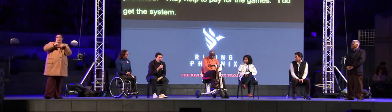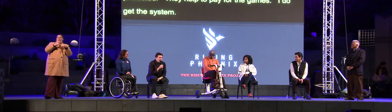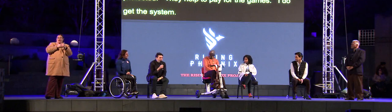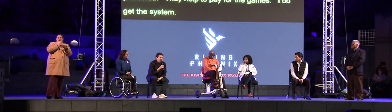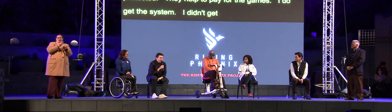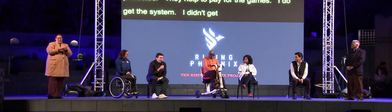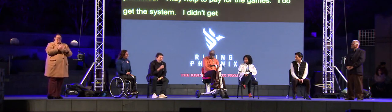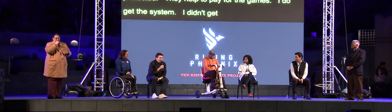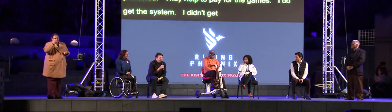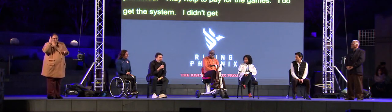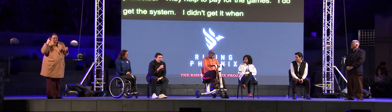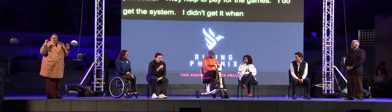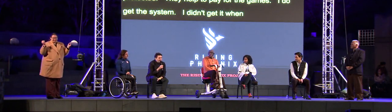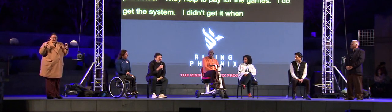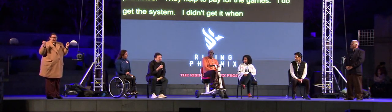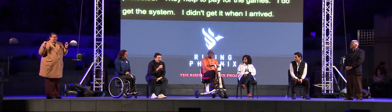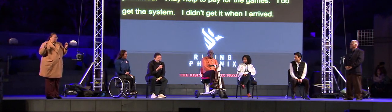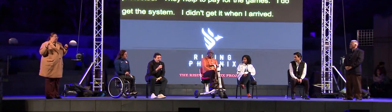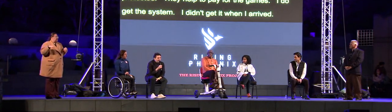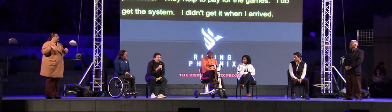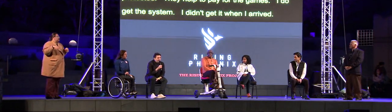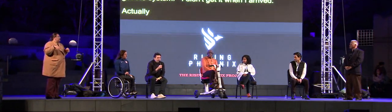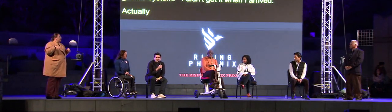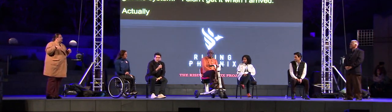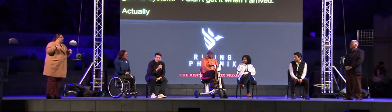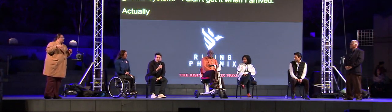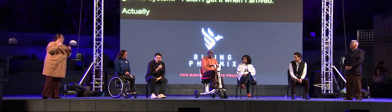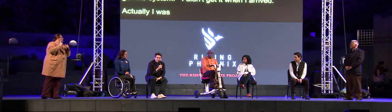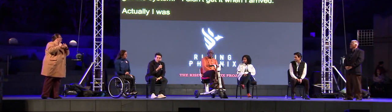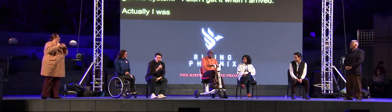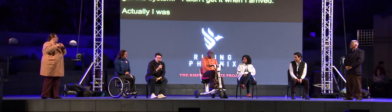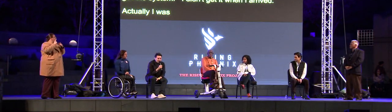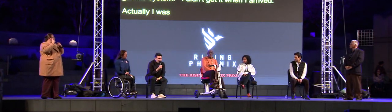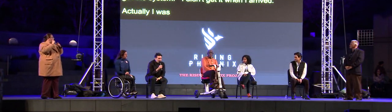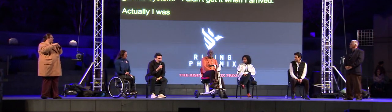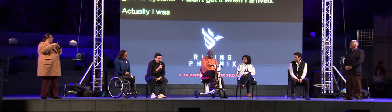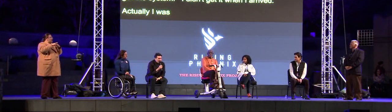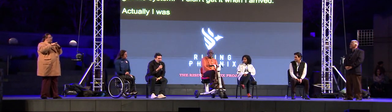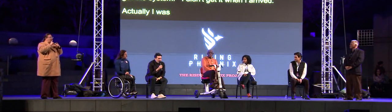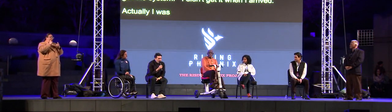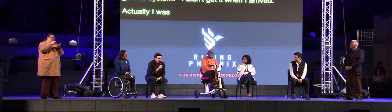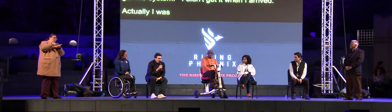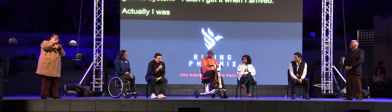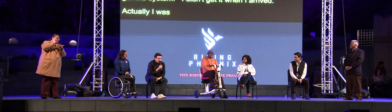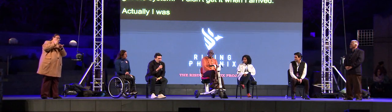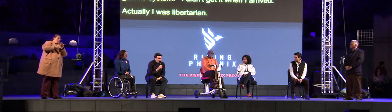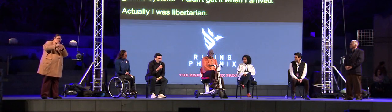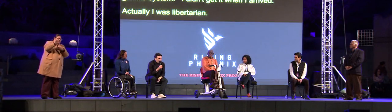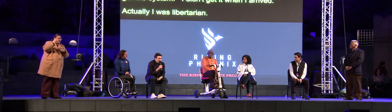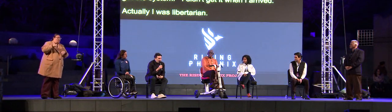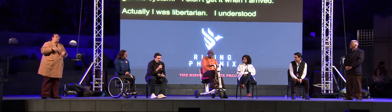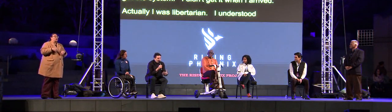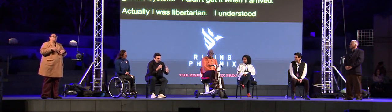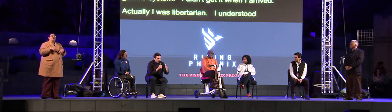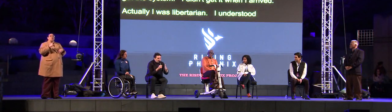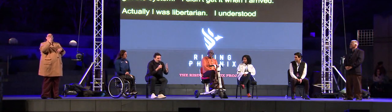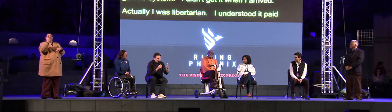I was a libertarian in those days, and then I suddenly understood that it paid for the project. So the one thing I'd say about the IOC